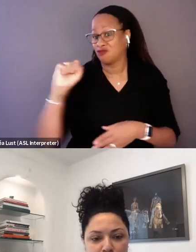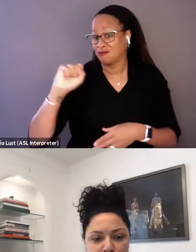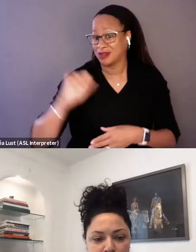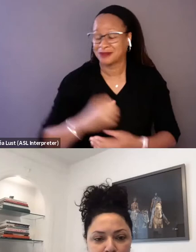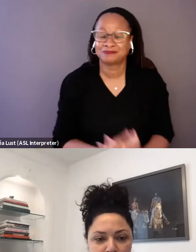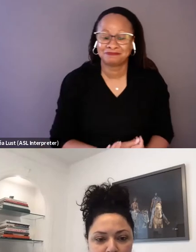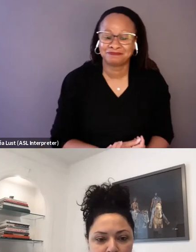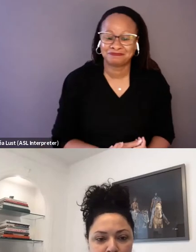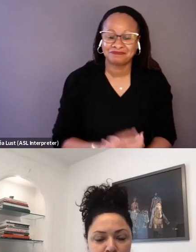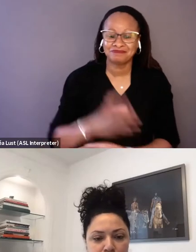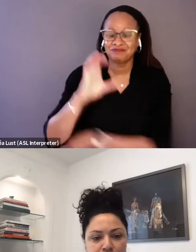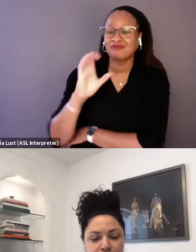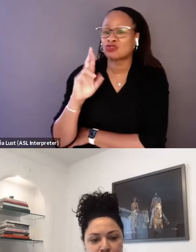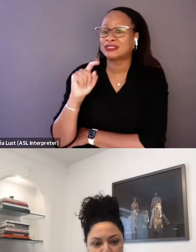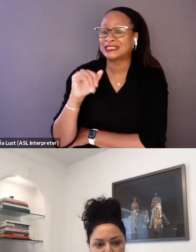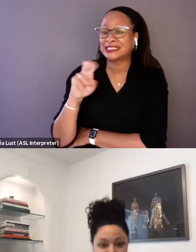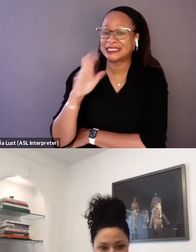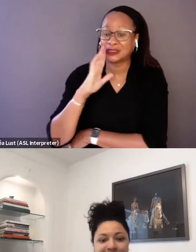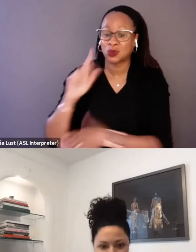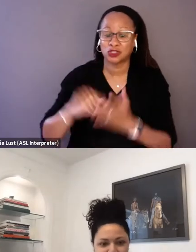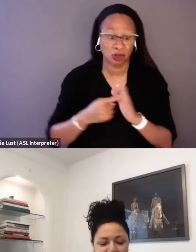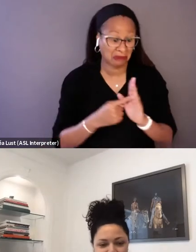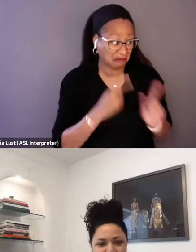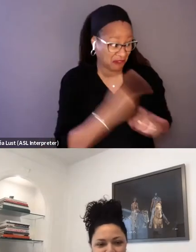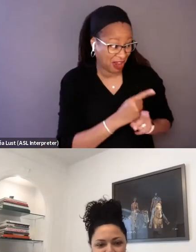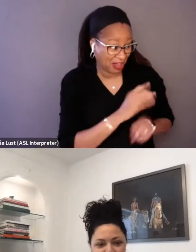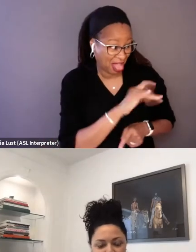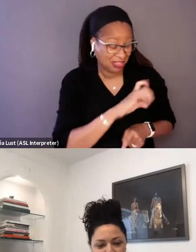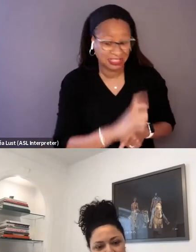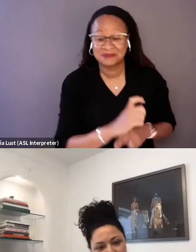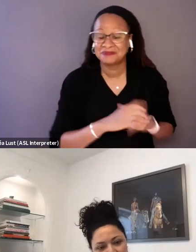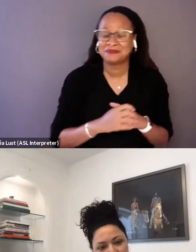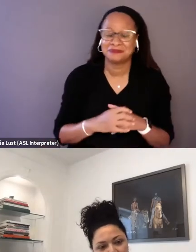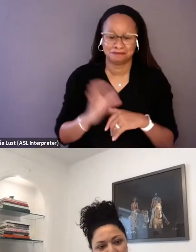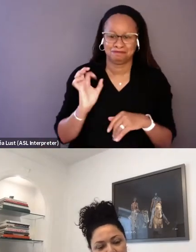I guess I'll start on that one. Right Alex? So, you know what seems